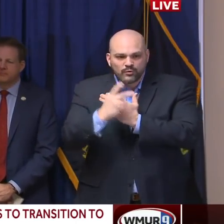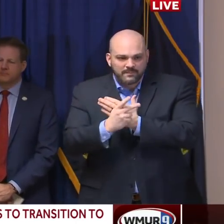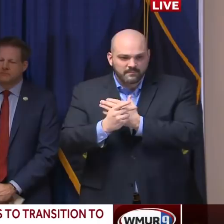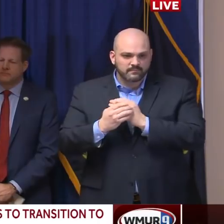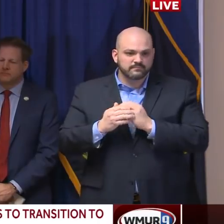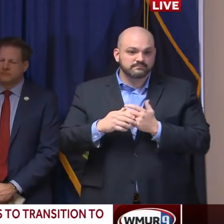PROGRAMS.